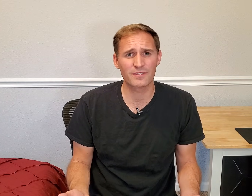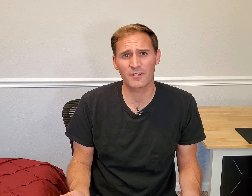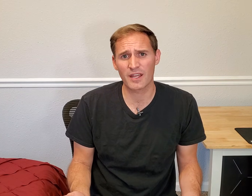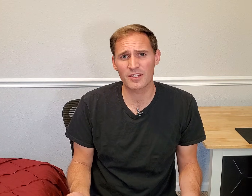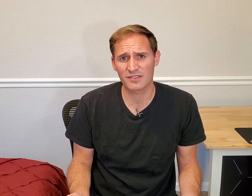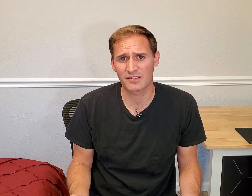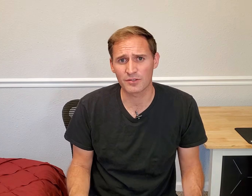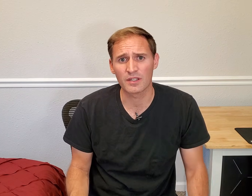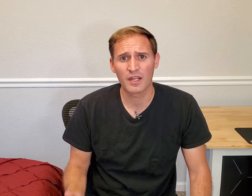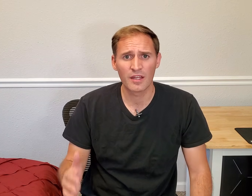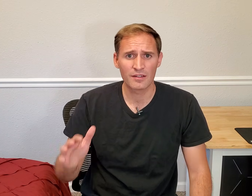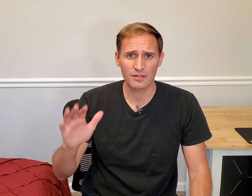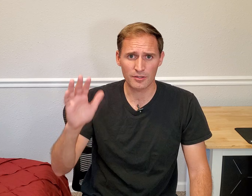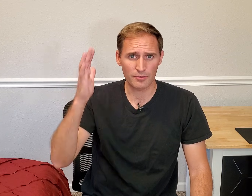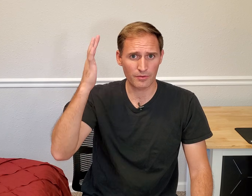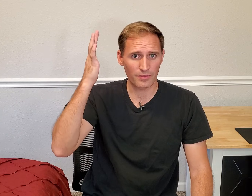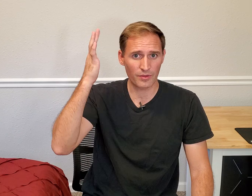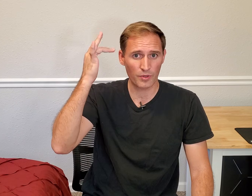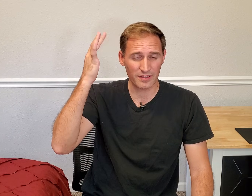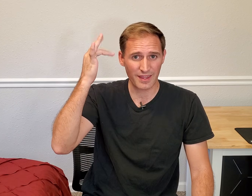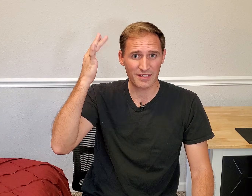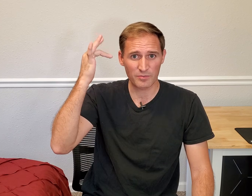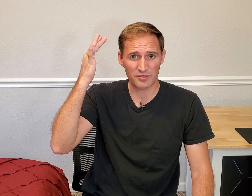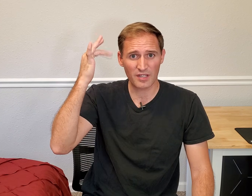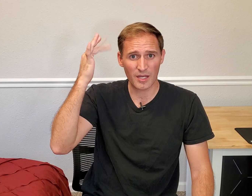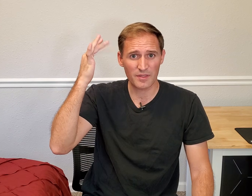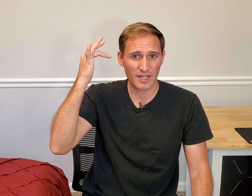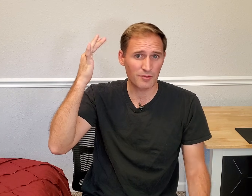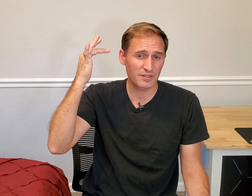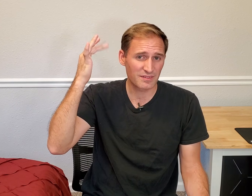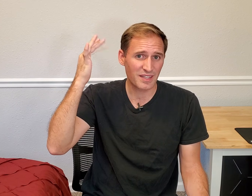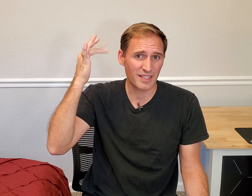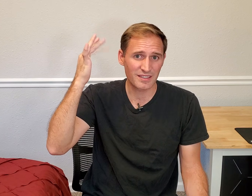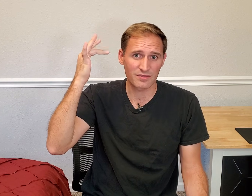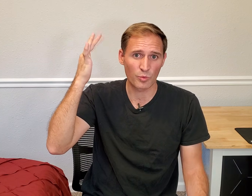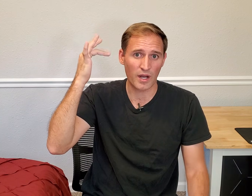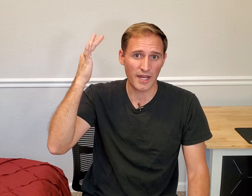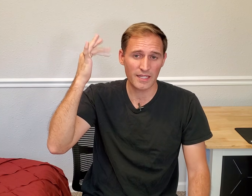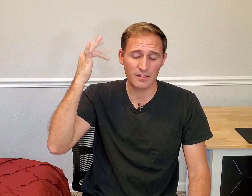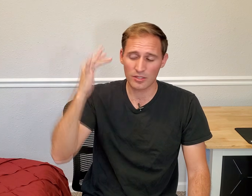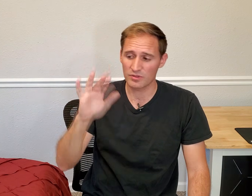variations to it. So the one that is most common I would say is 'why' you would just